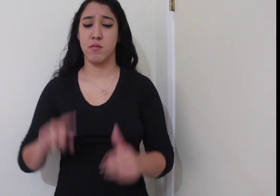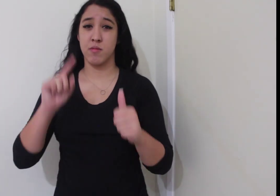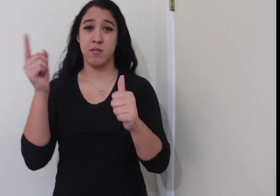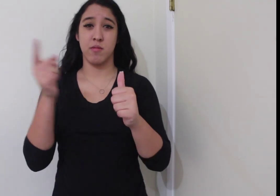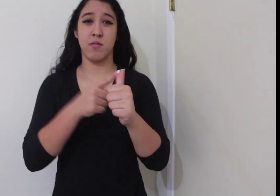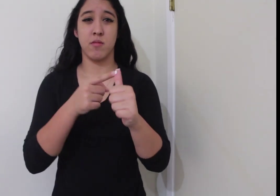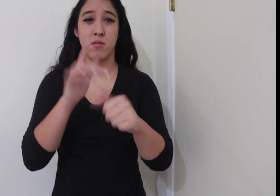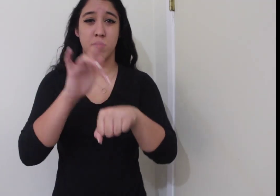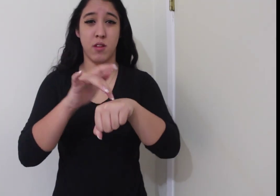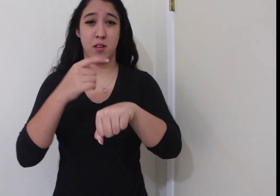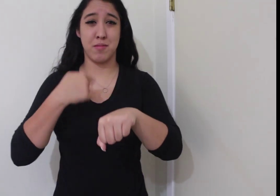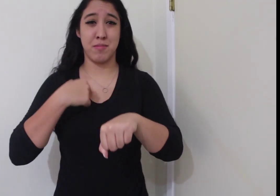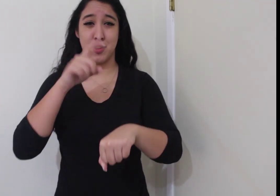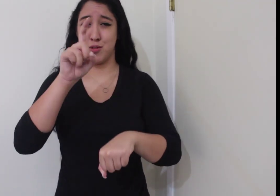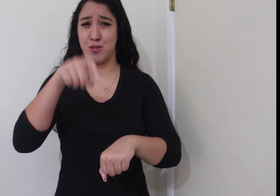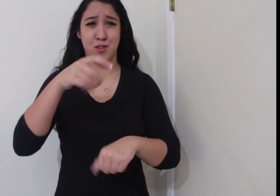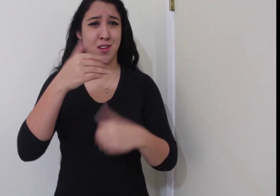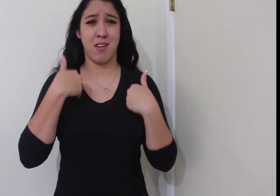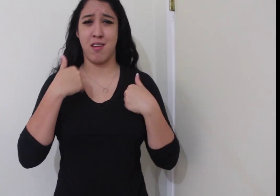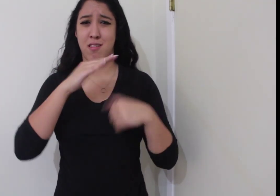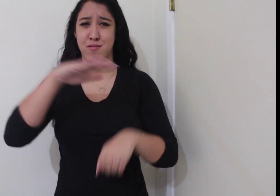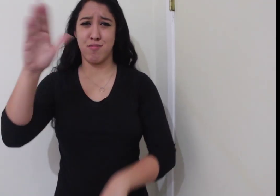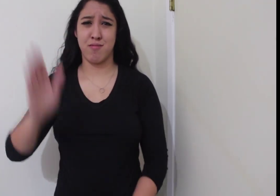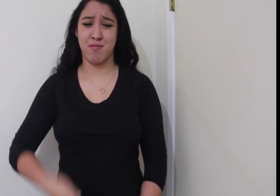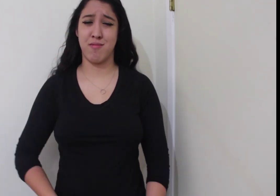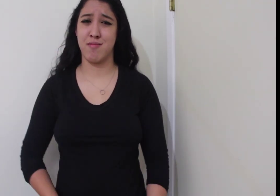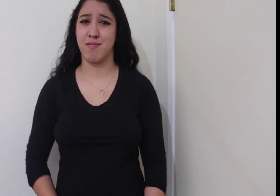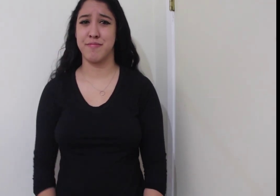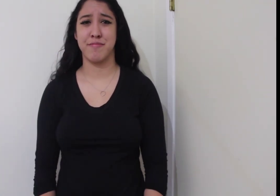Amanda Goldberg: [First of all,] you should have never done this to me.